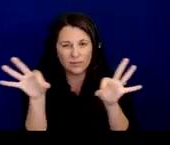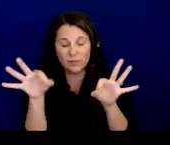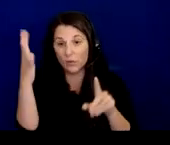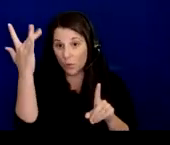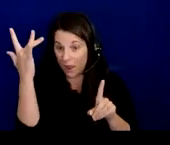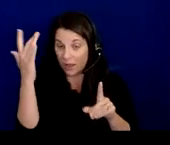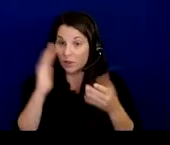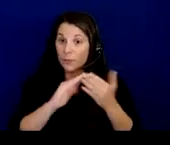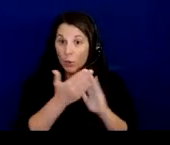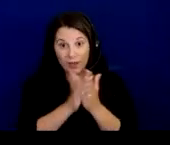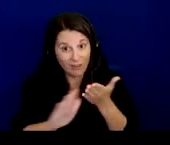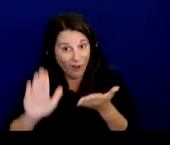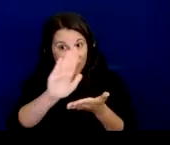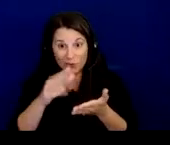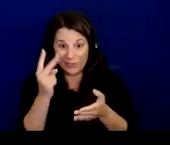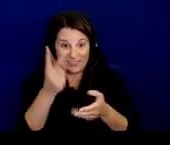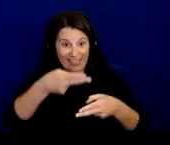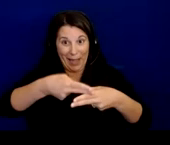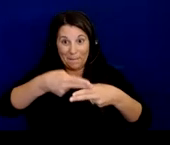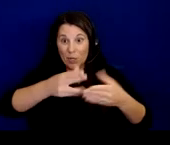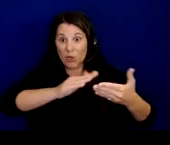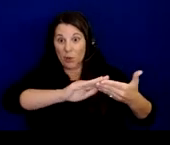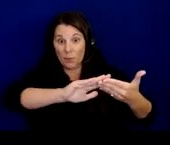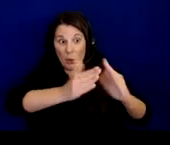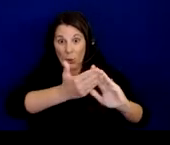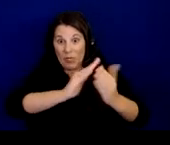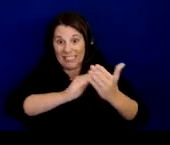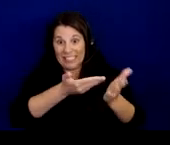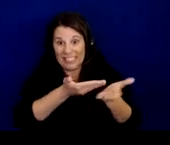Again, we talk about the community, the college serving the community, but